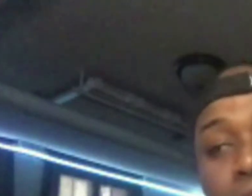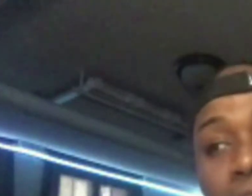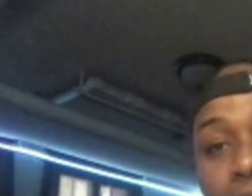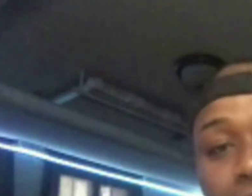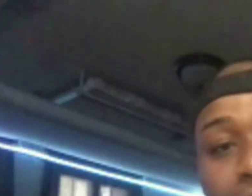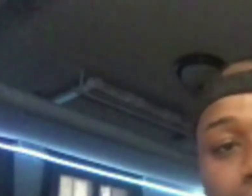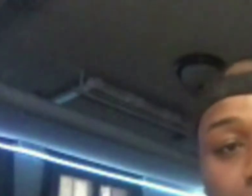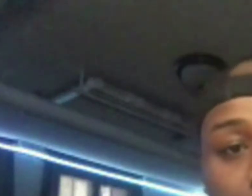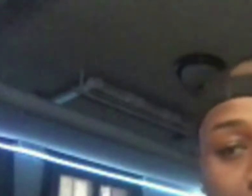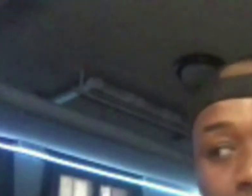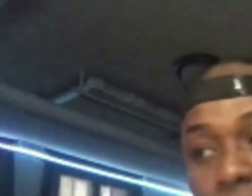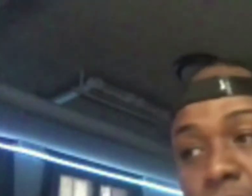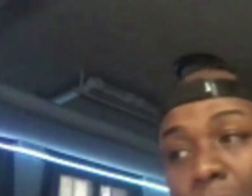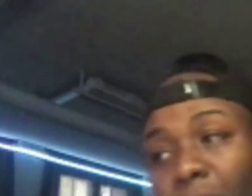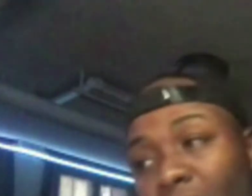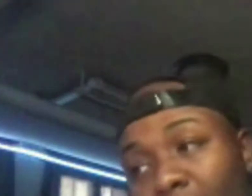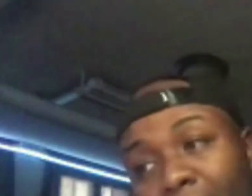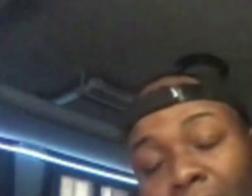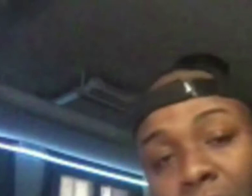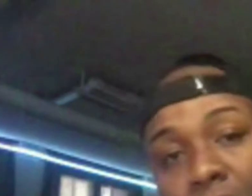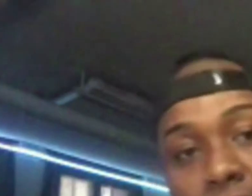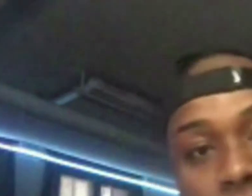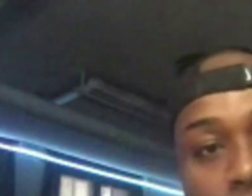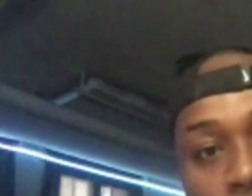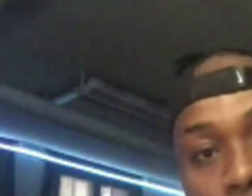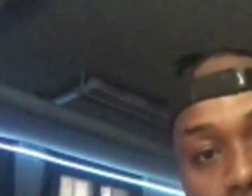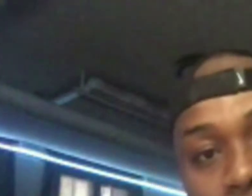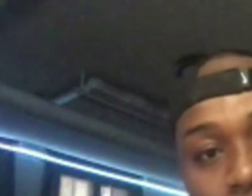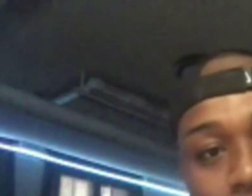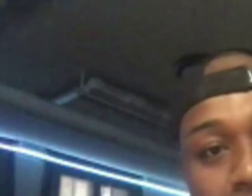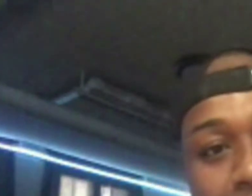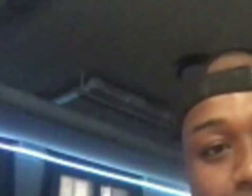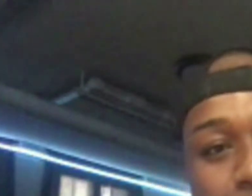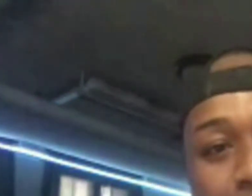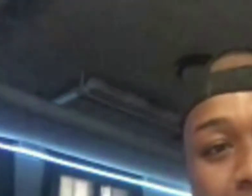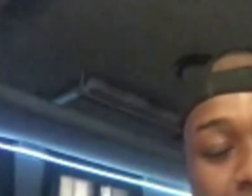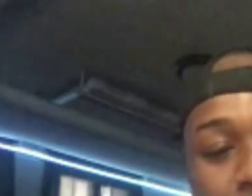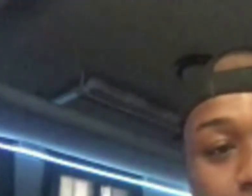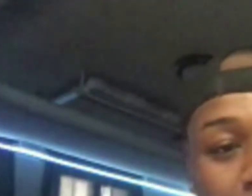and excited to continue to represent each and every one of you um on the denver school board